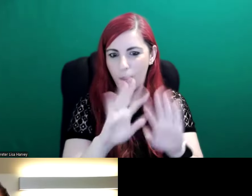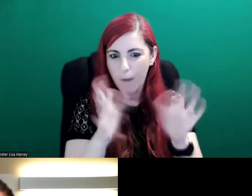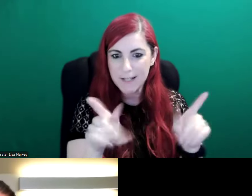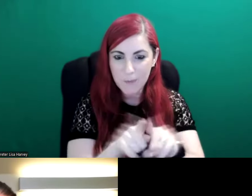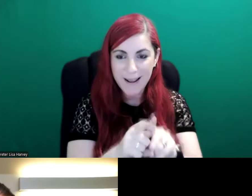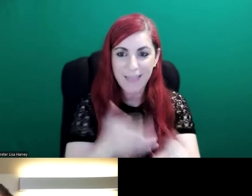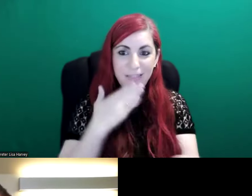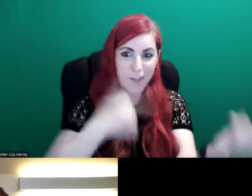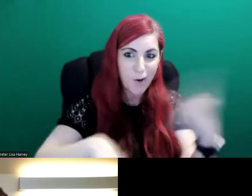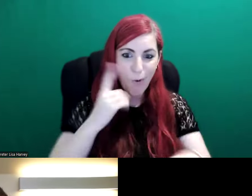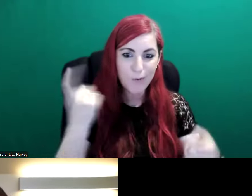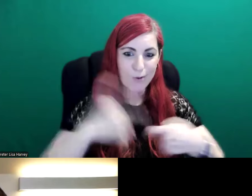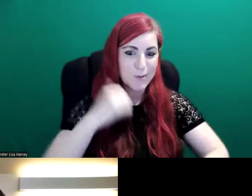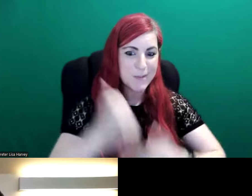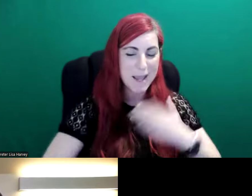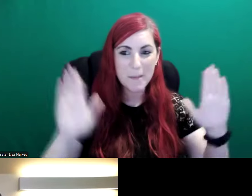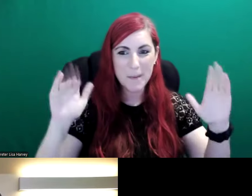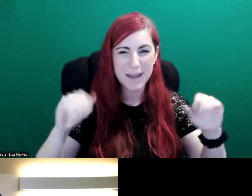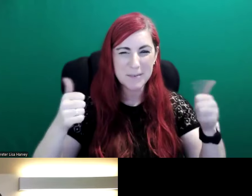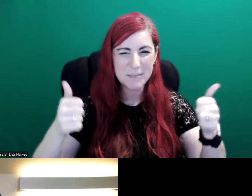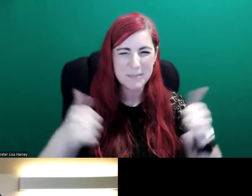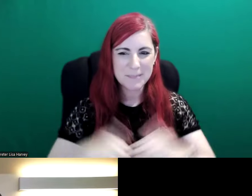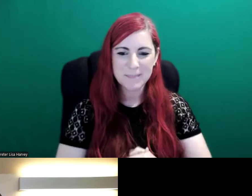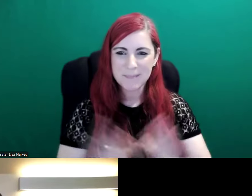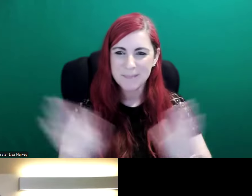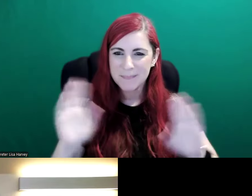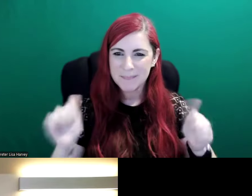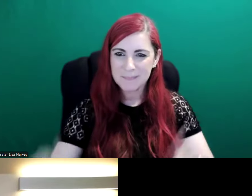us and have a lovely afternoon. Thanks, folks. Brendan Rooney: Thanks Joanne. Joanne Drum: Bye. Bye.